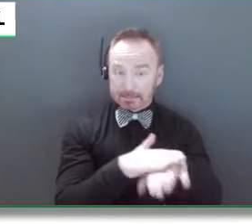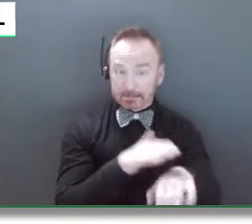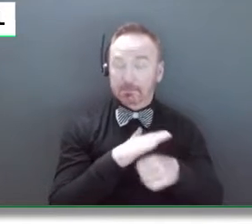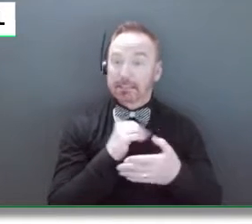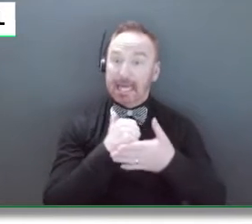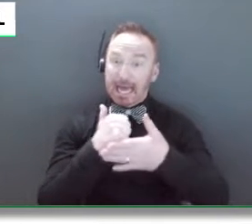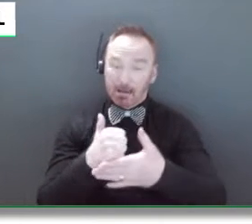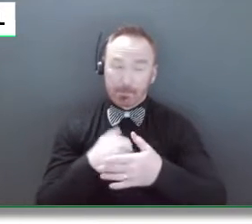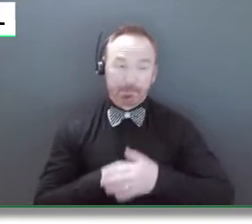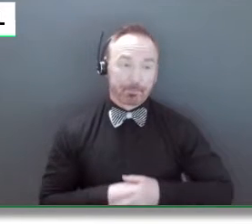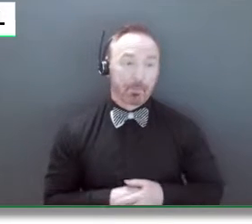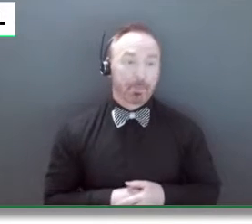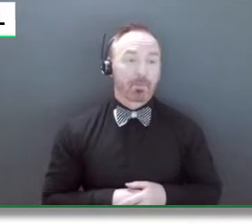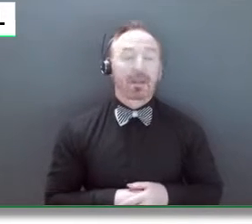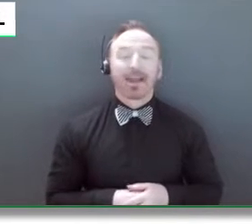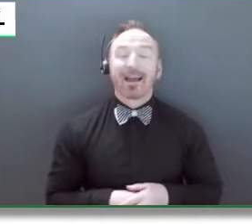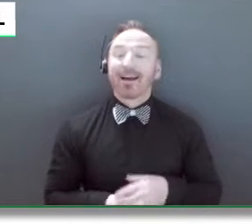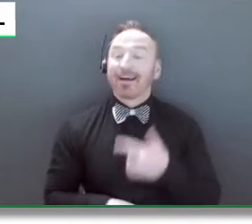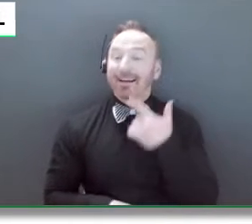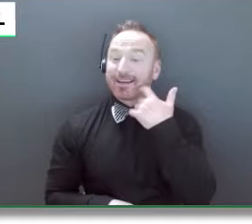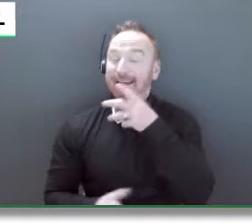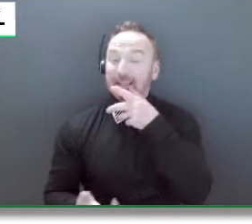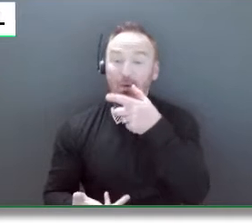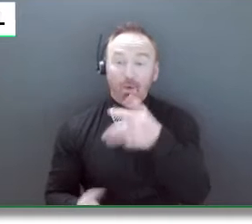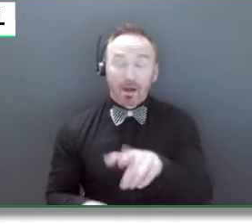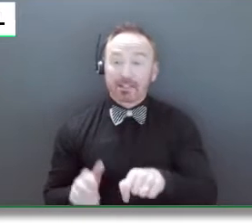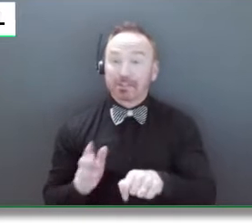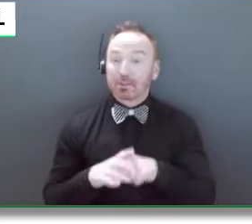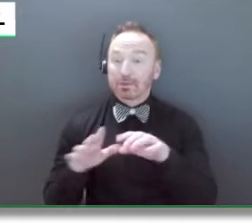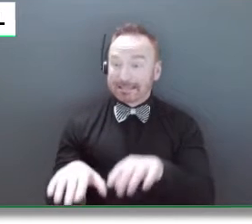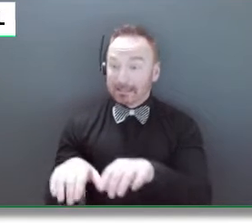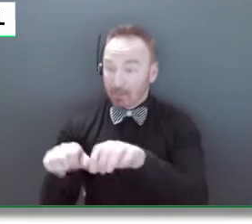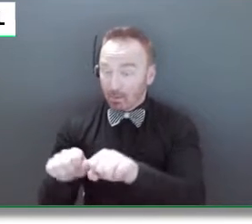else's expertise and field of providing way